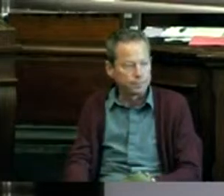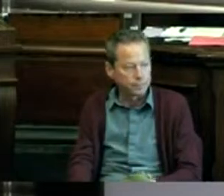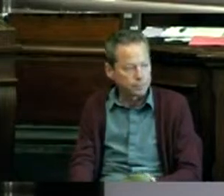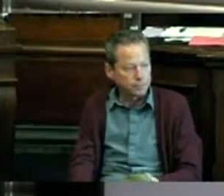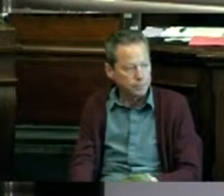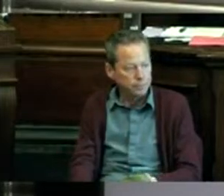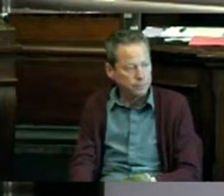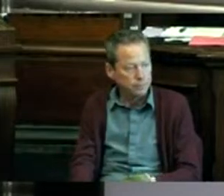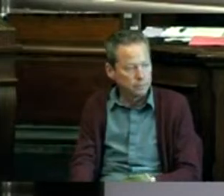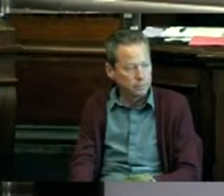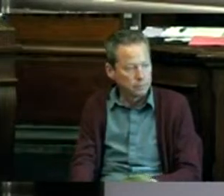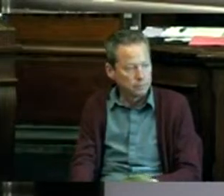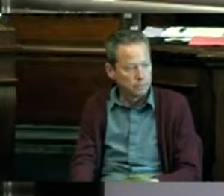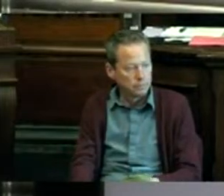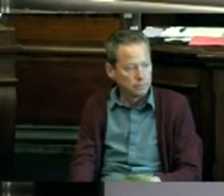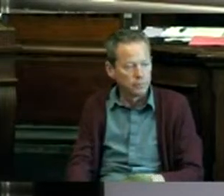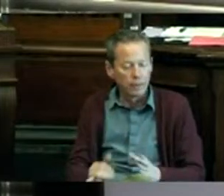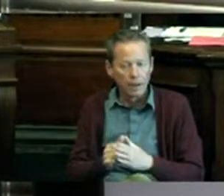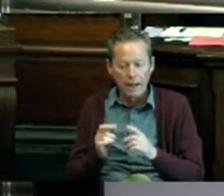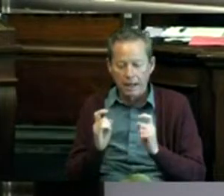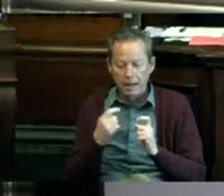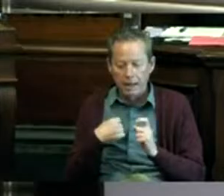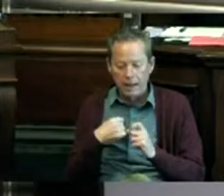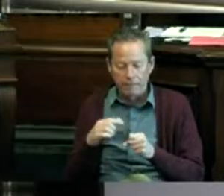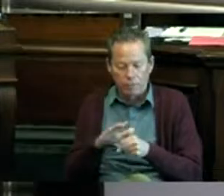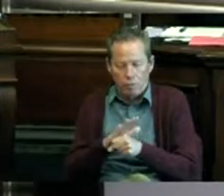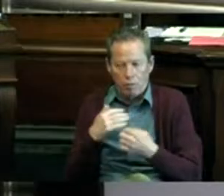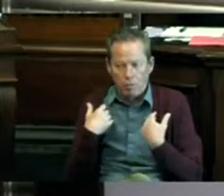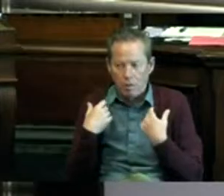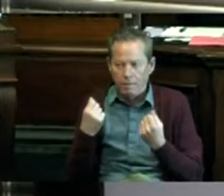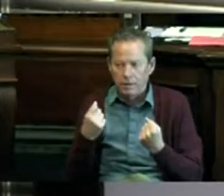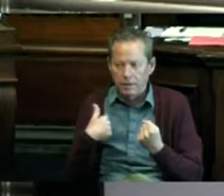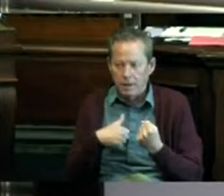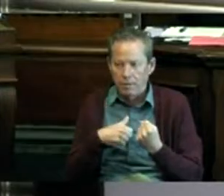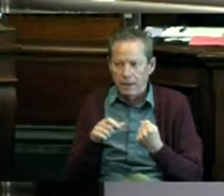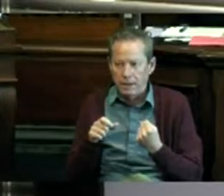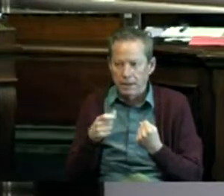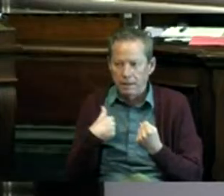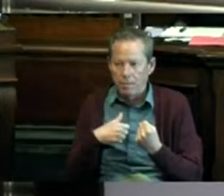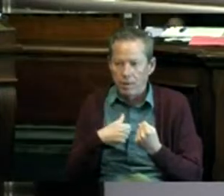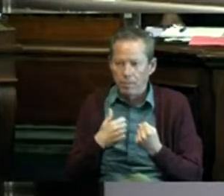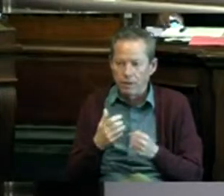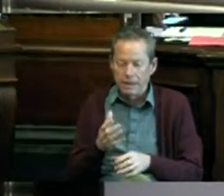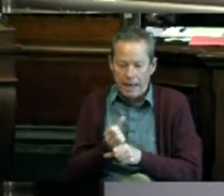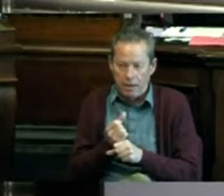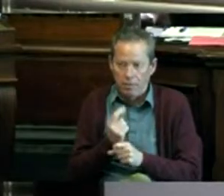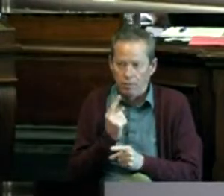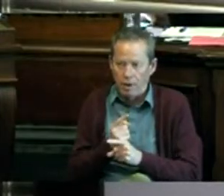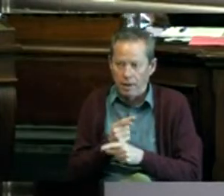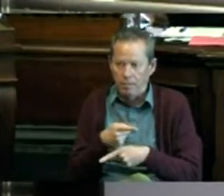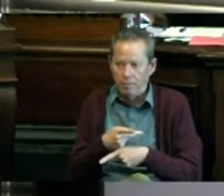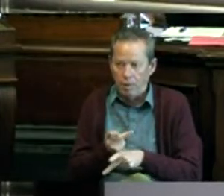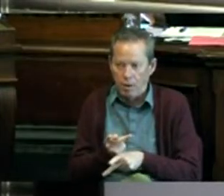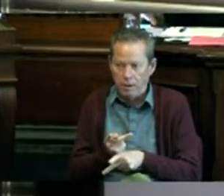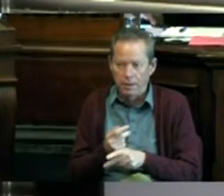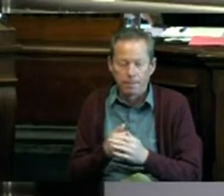top five leading names in the industry. Amongst those ten